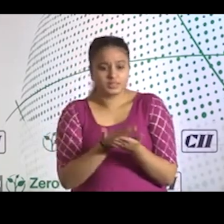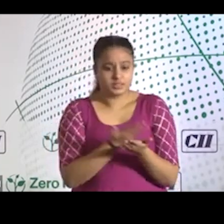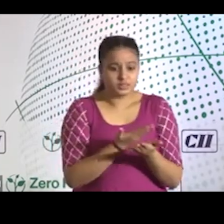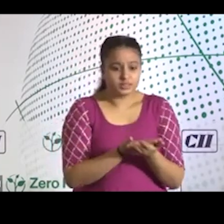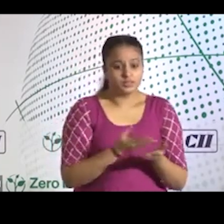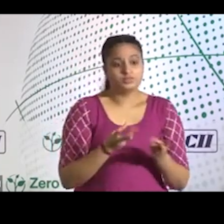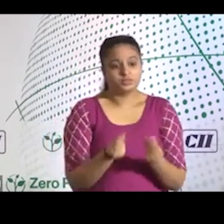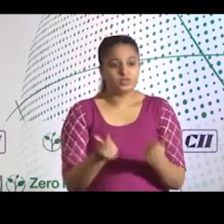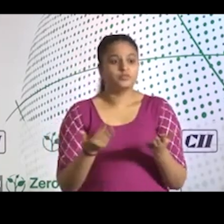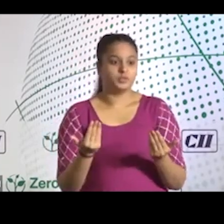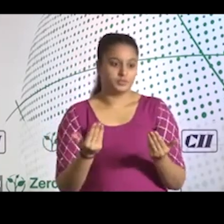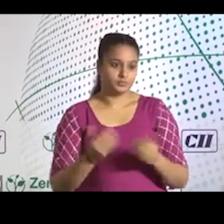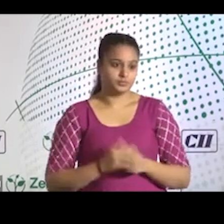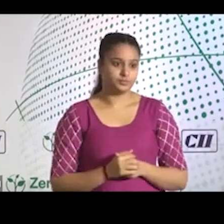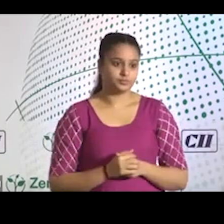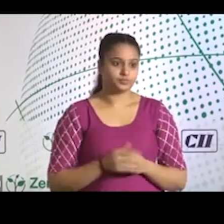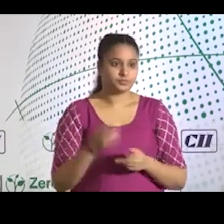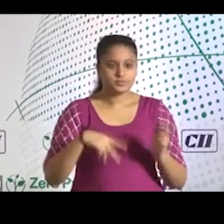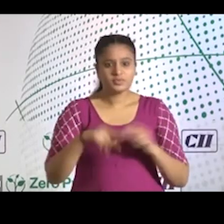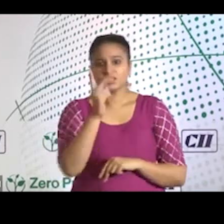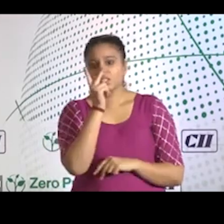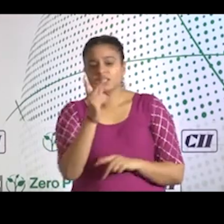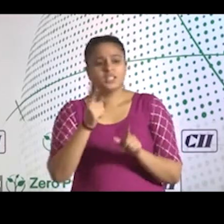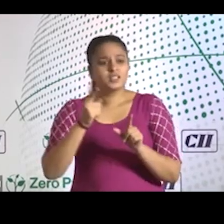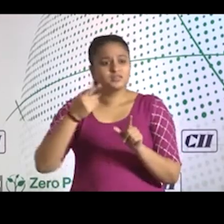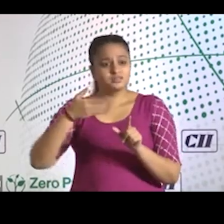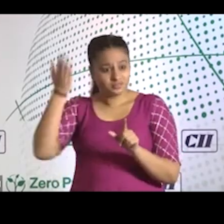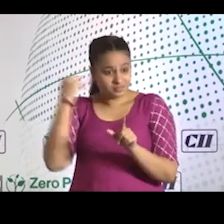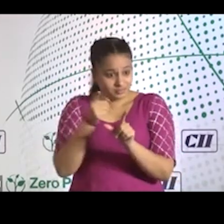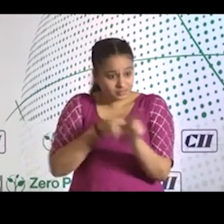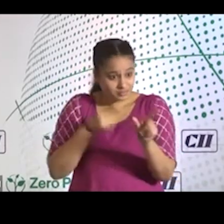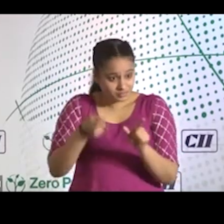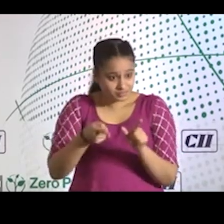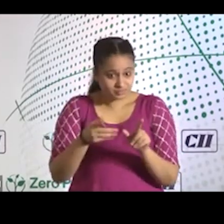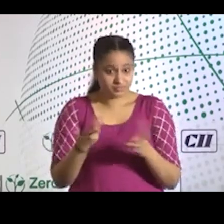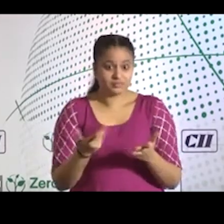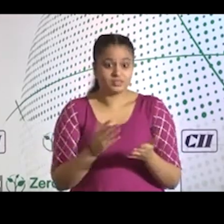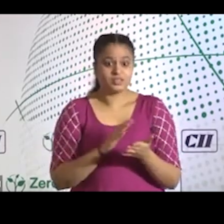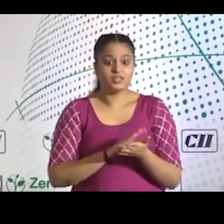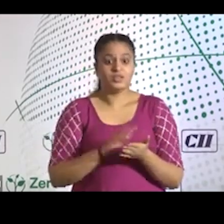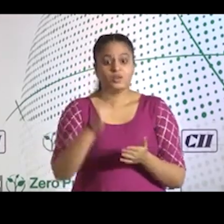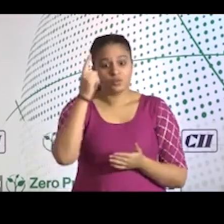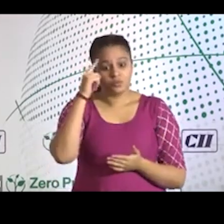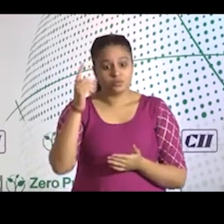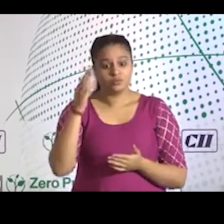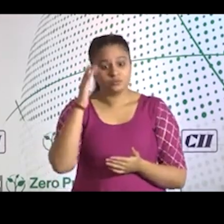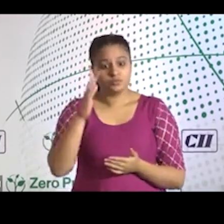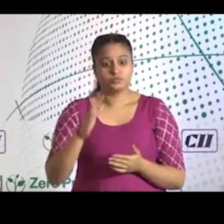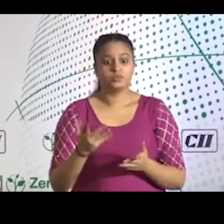I think what we've seen over the last year is that hypothesis has played out.